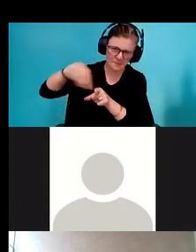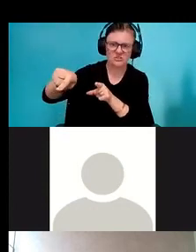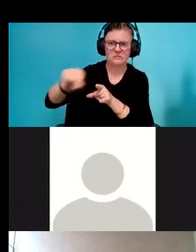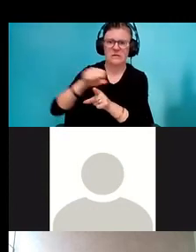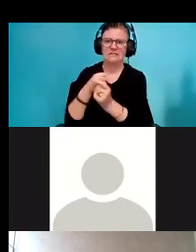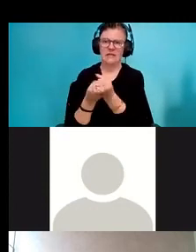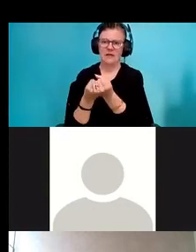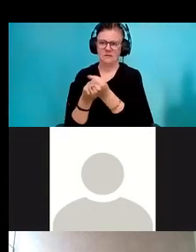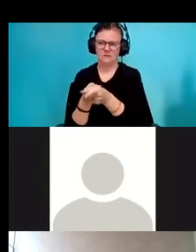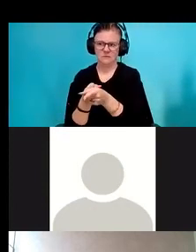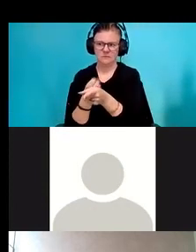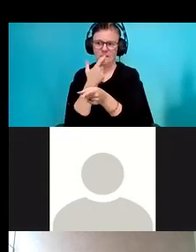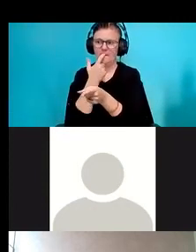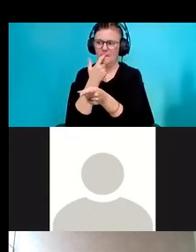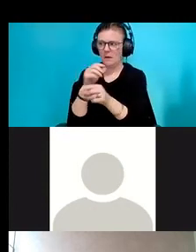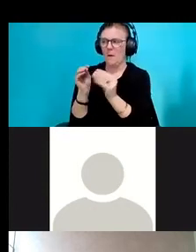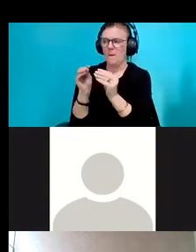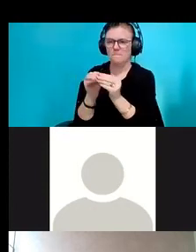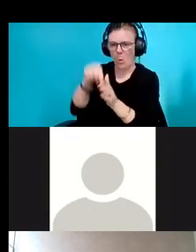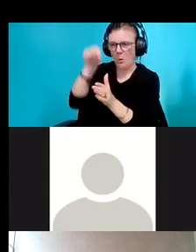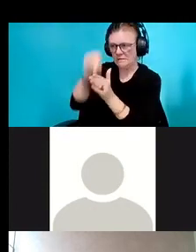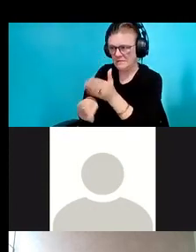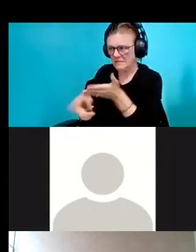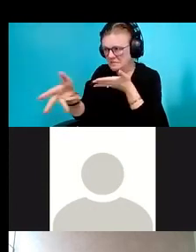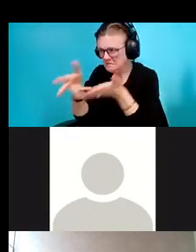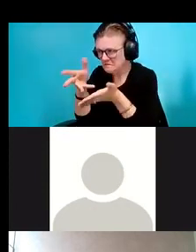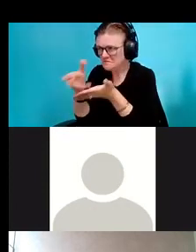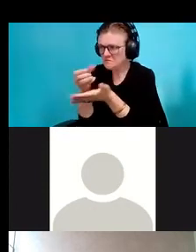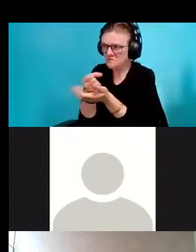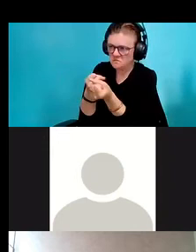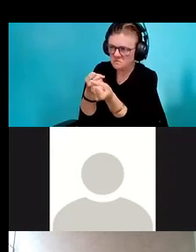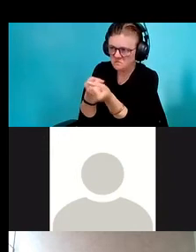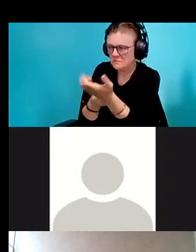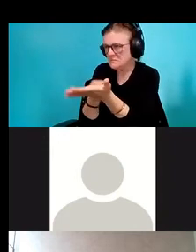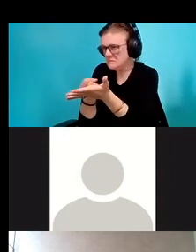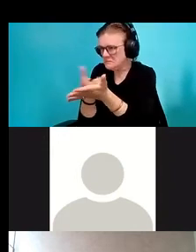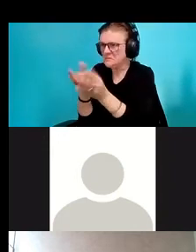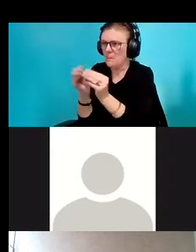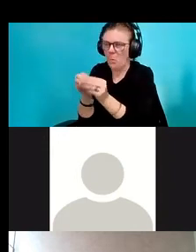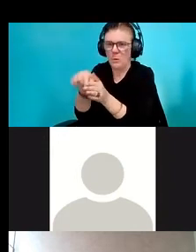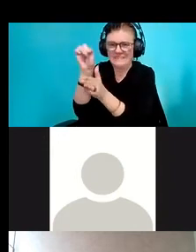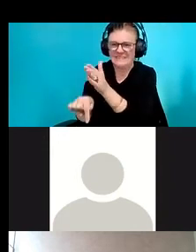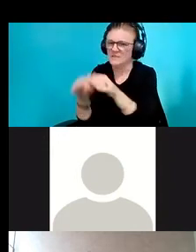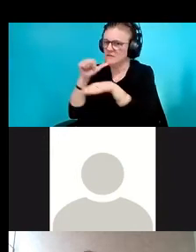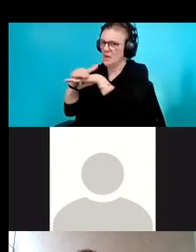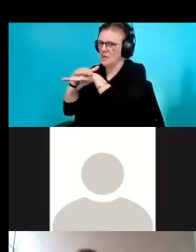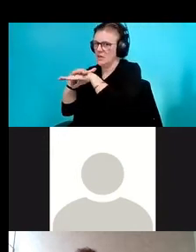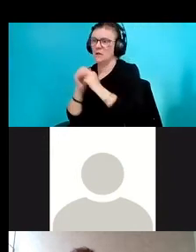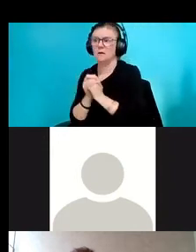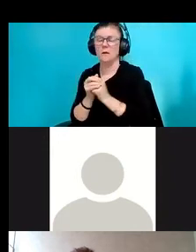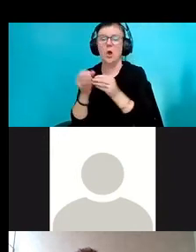She was able to provide more intensive services to clients than before. She was able to attend more court hearings,